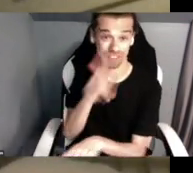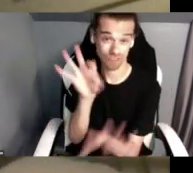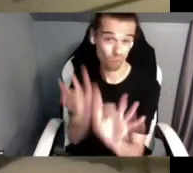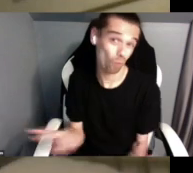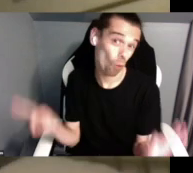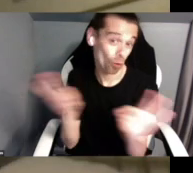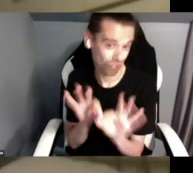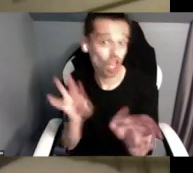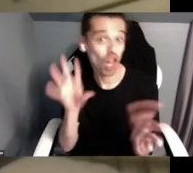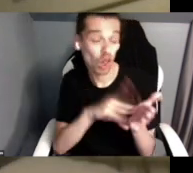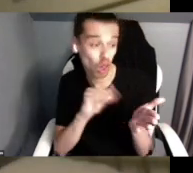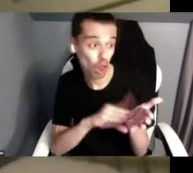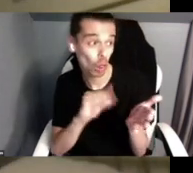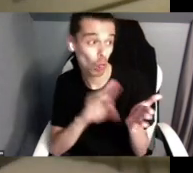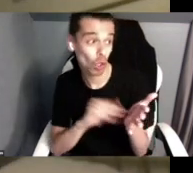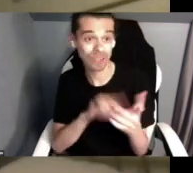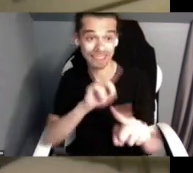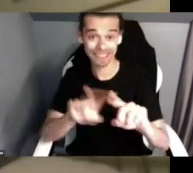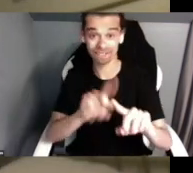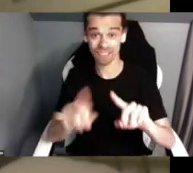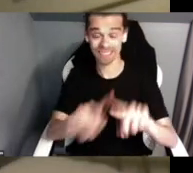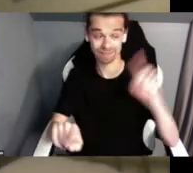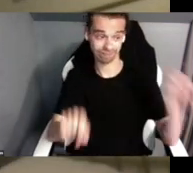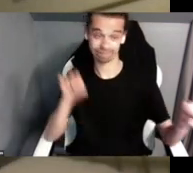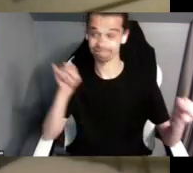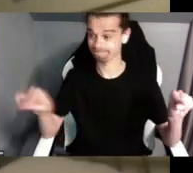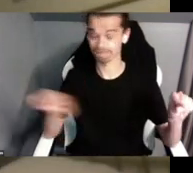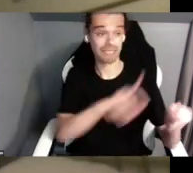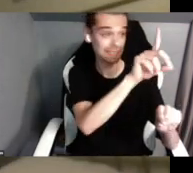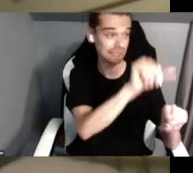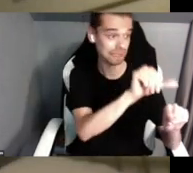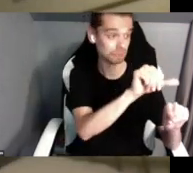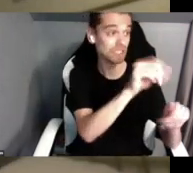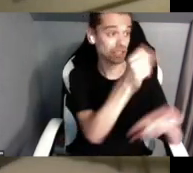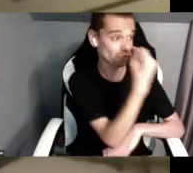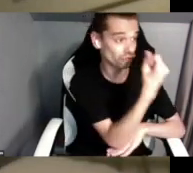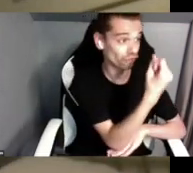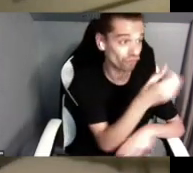the distinction between disability rights and disability justice,